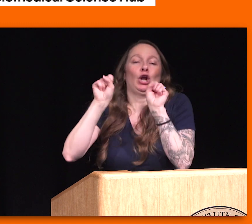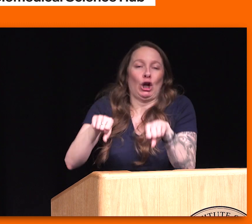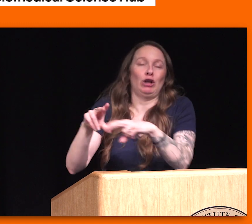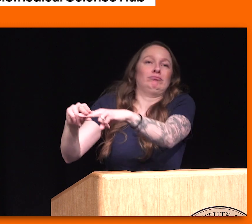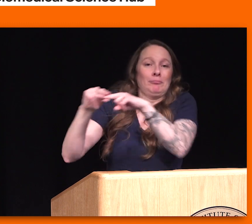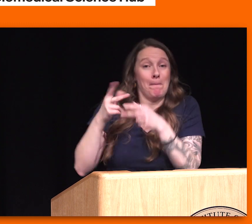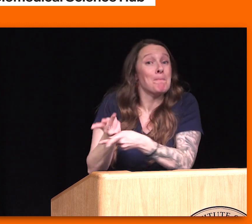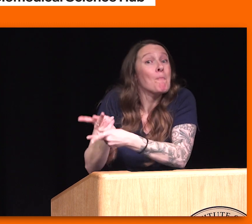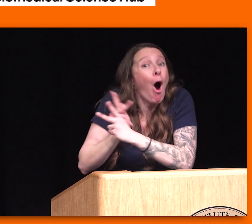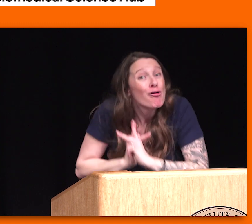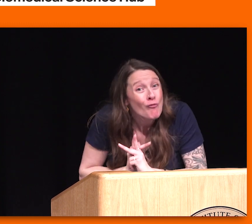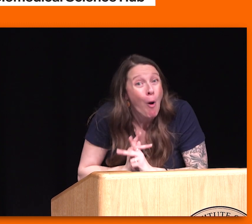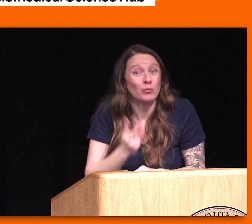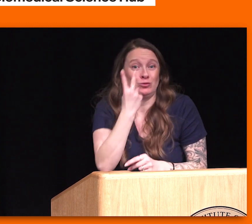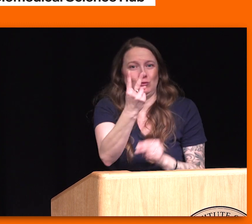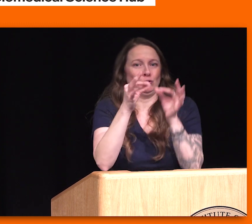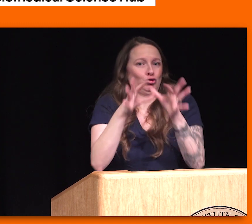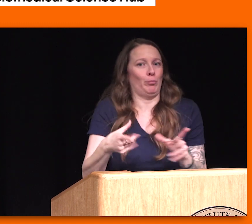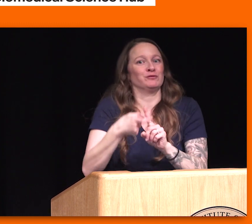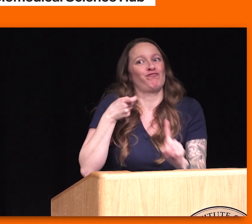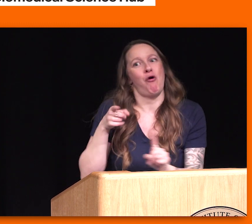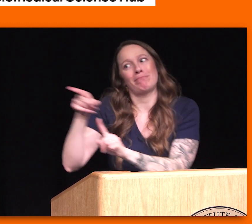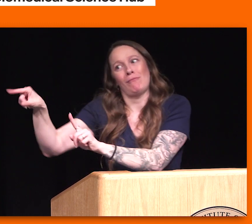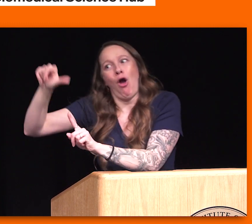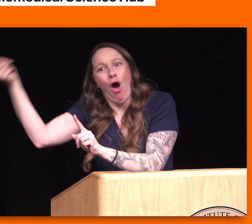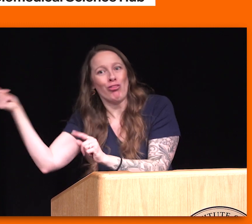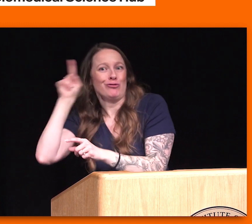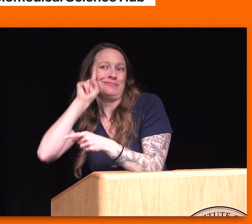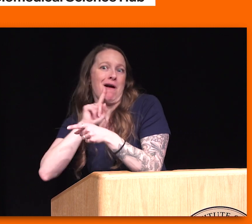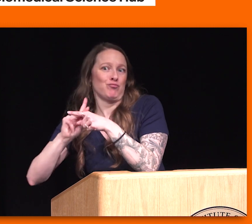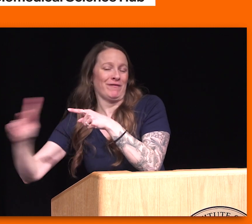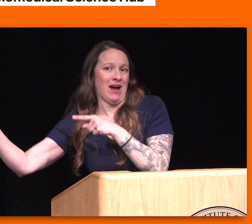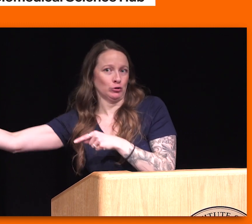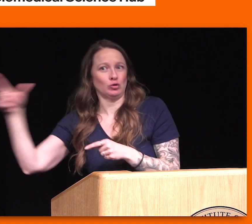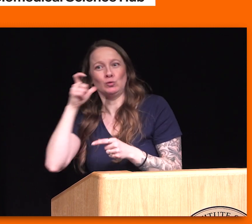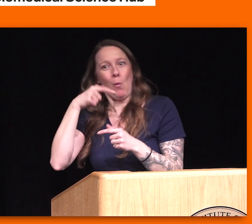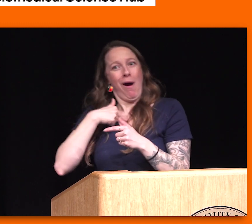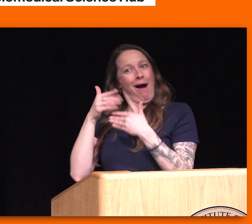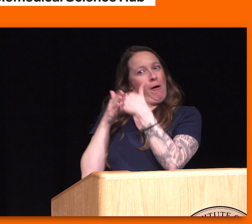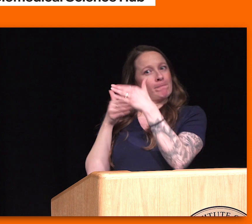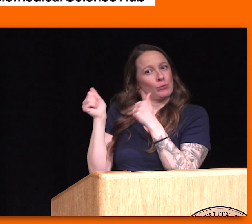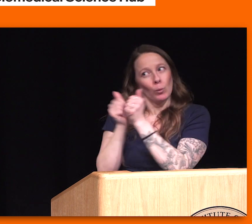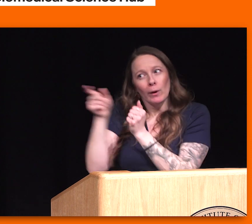But I'm very fortunate that I was able to borrow two interpreters from another Deaf professional